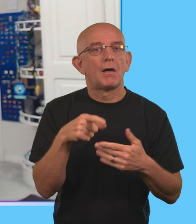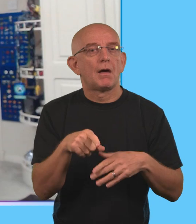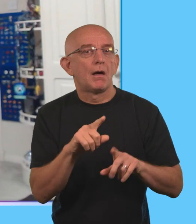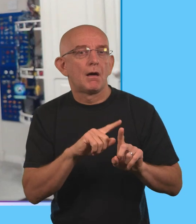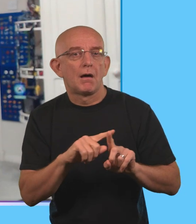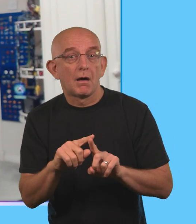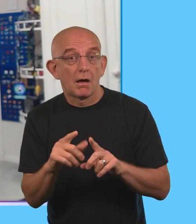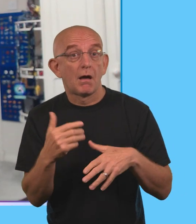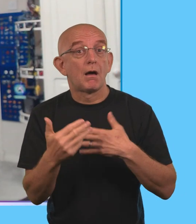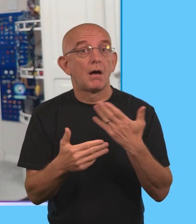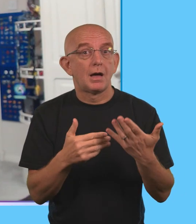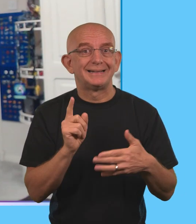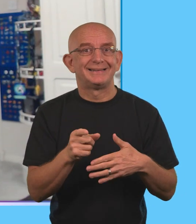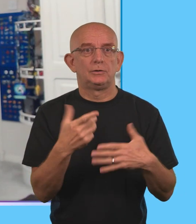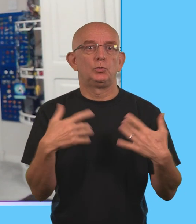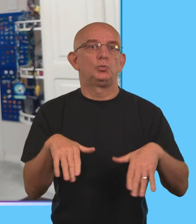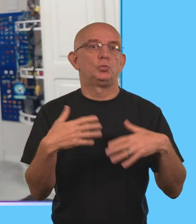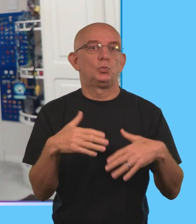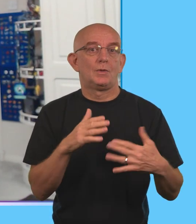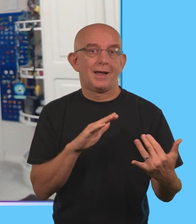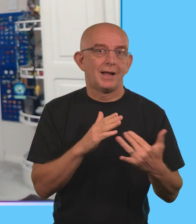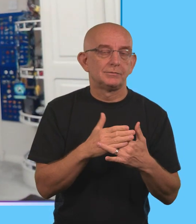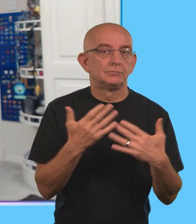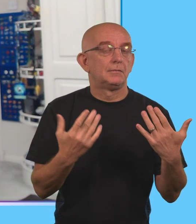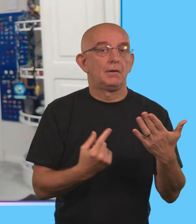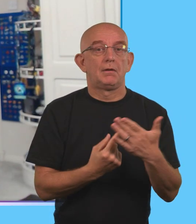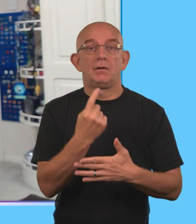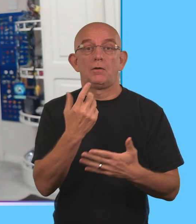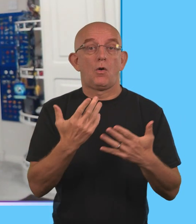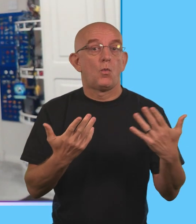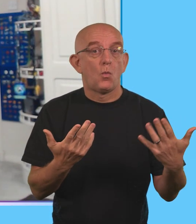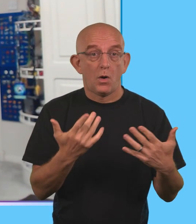and it's from a genre that is kind of accessible by accident or by trial